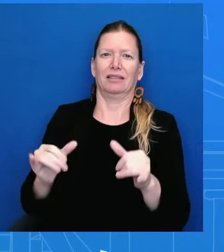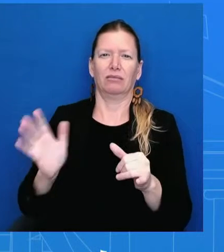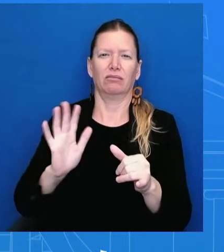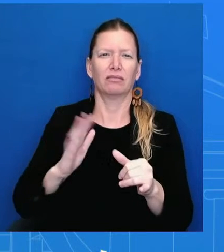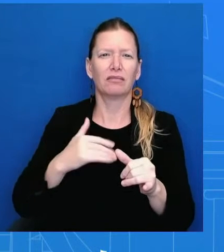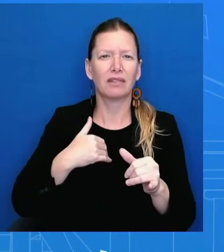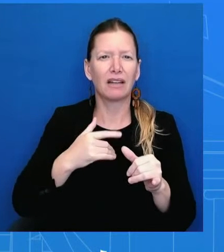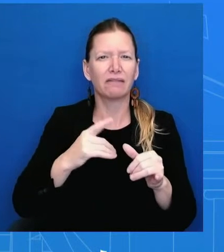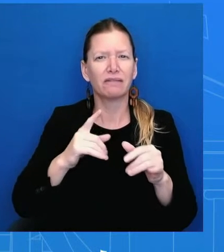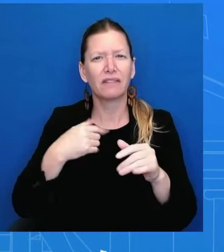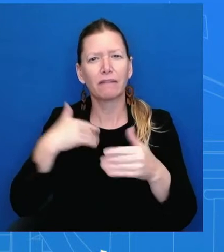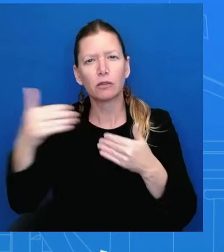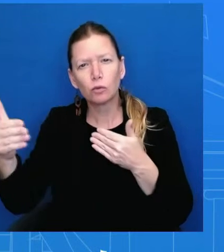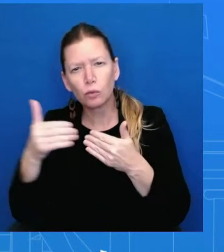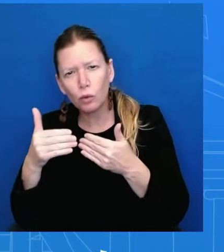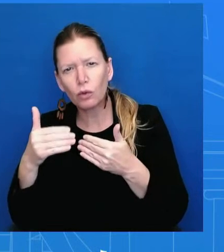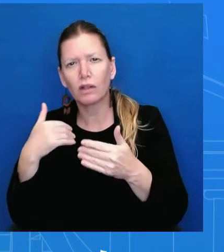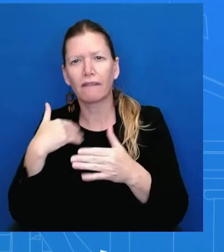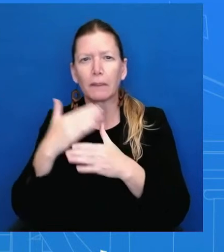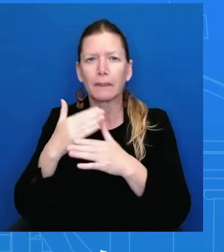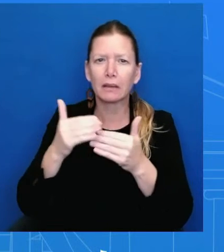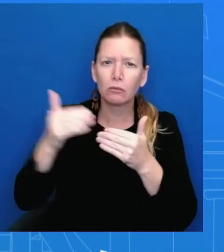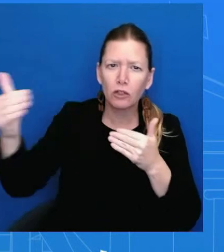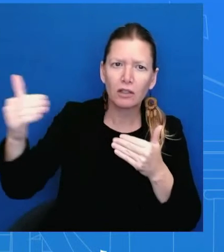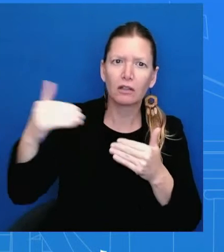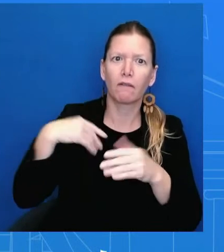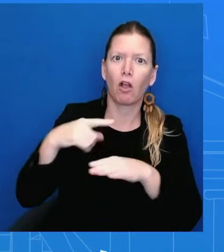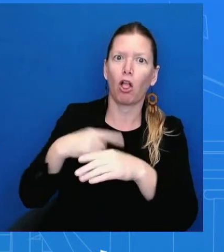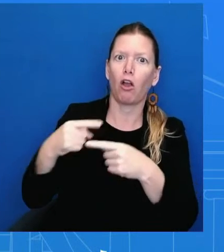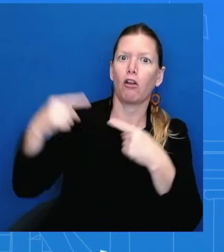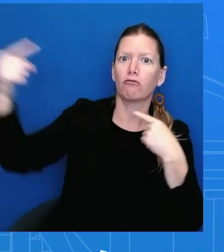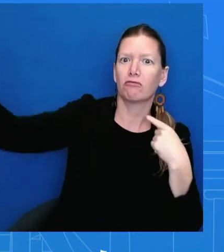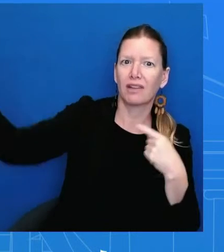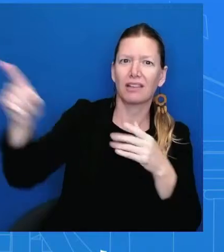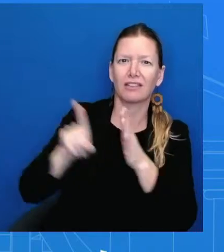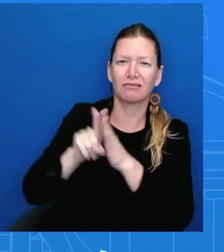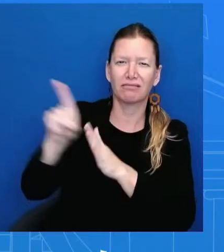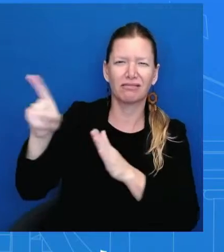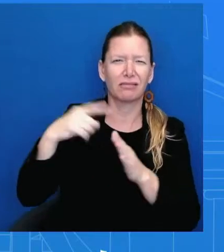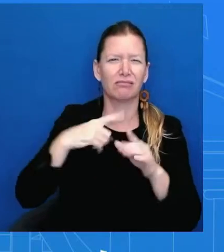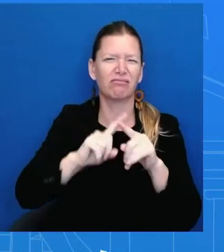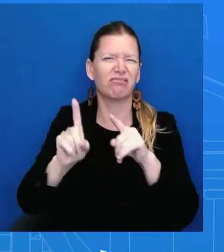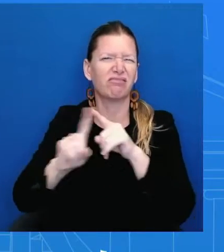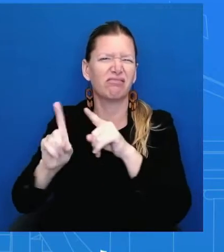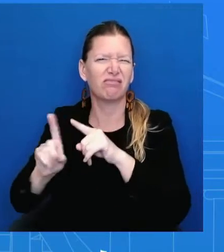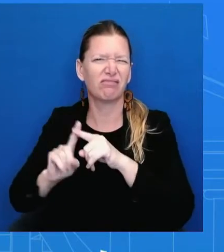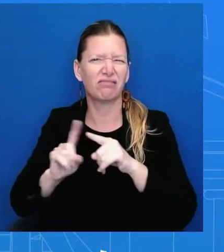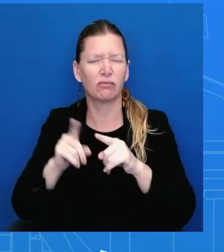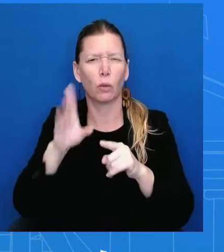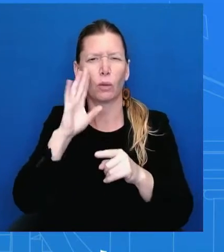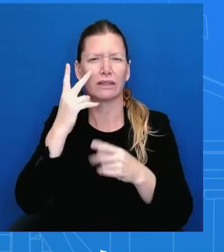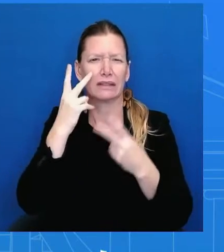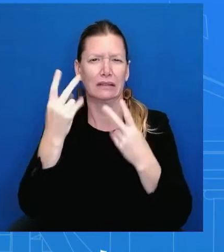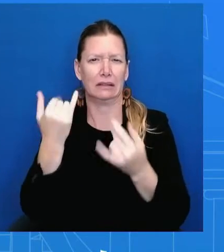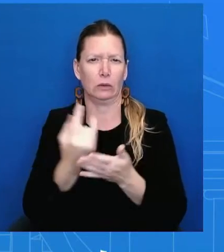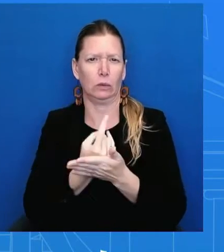to continue to provide those kinds of capabilities. Ms. Jean-Pierre: Go ahead, Josh. The Press: Thank you. John, Viktor Orbán is visiting China right now on the heels of a visit to Russia.